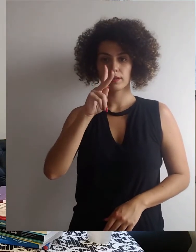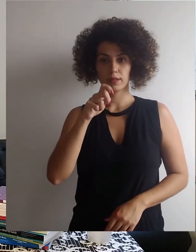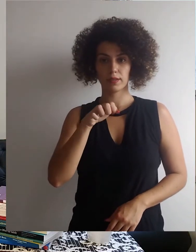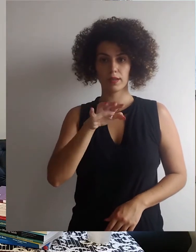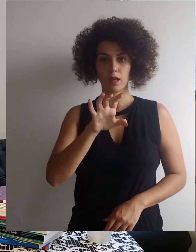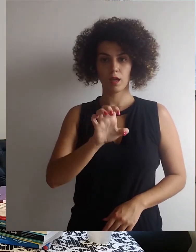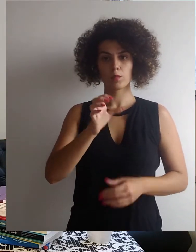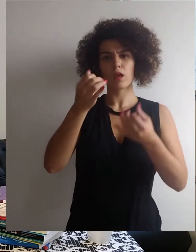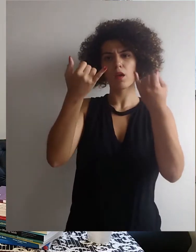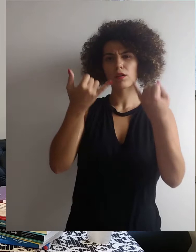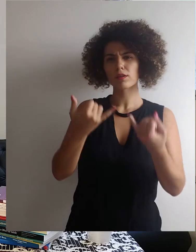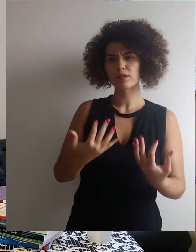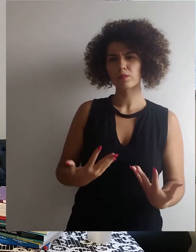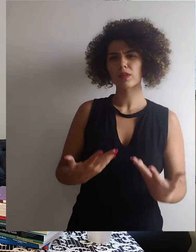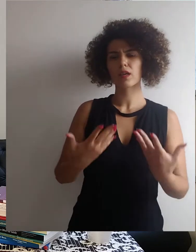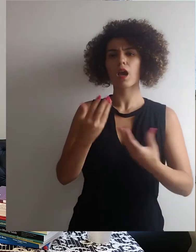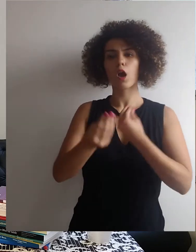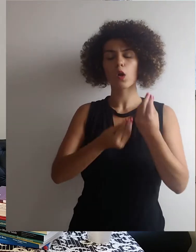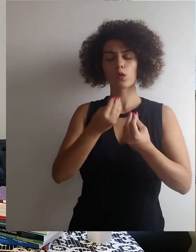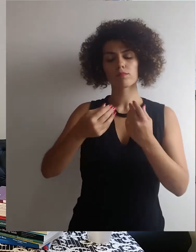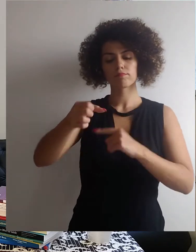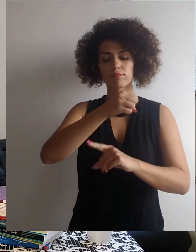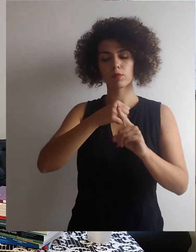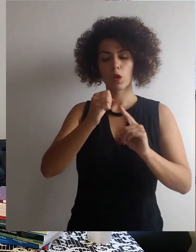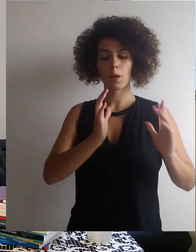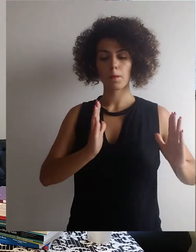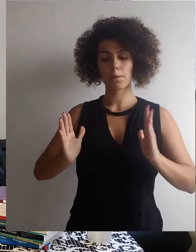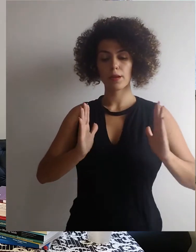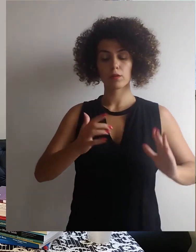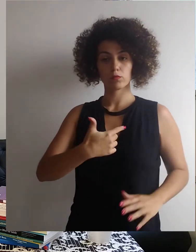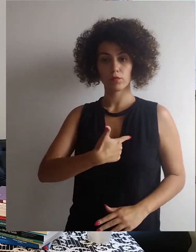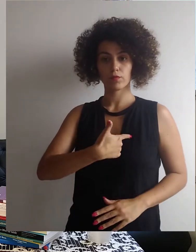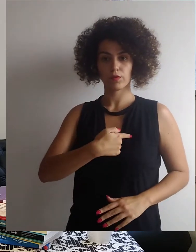'm going to tell you a little about society in the Vargas era. The period of the Vargas era, which covers